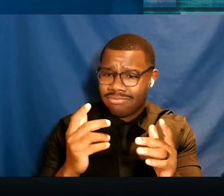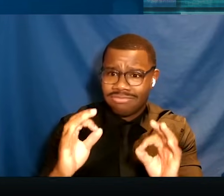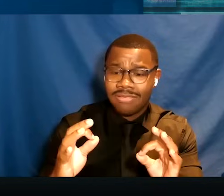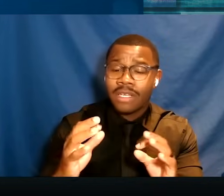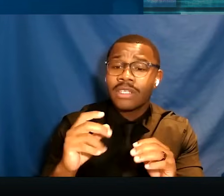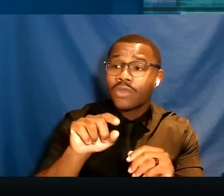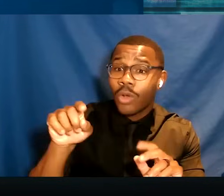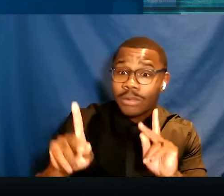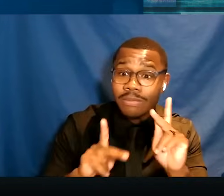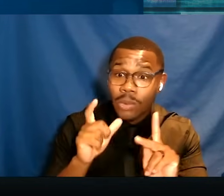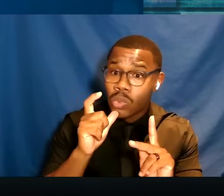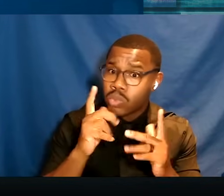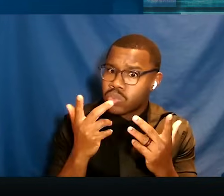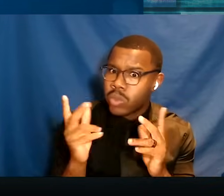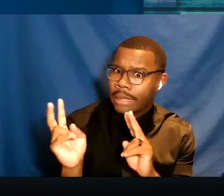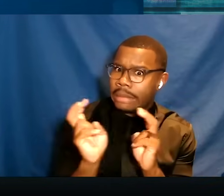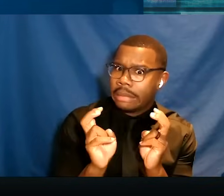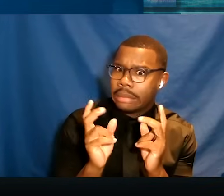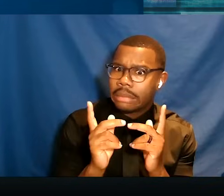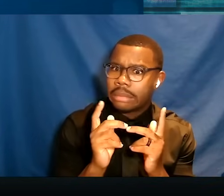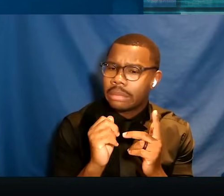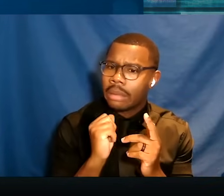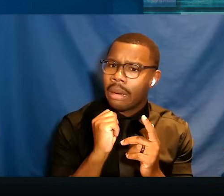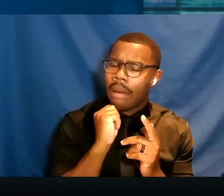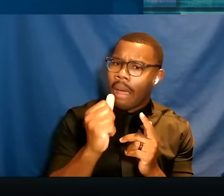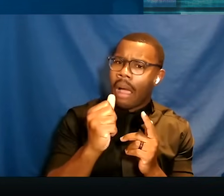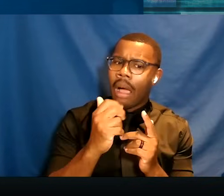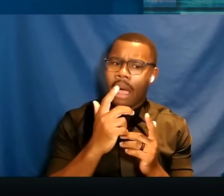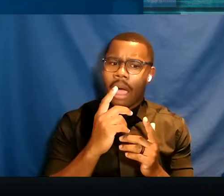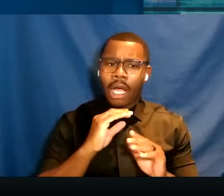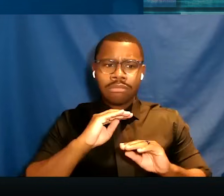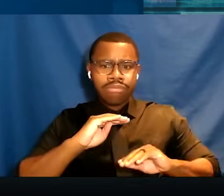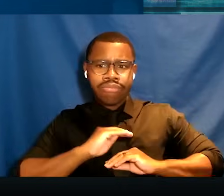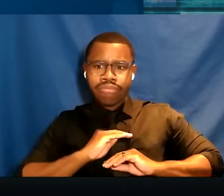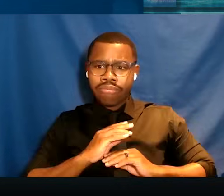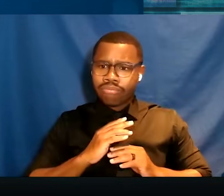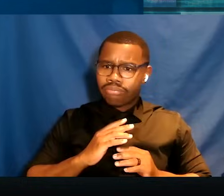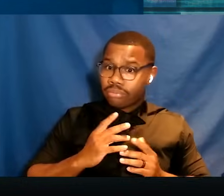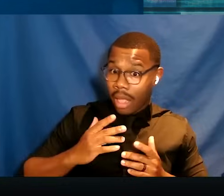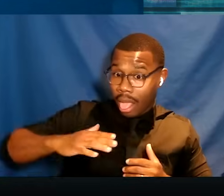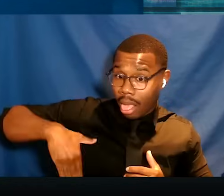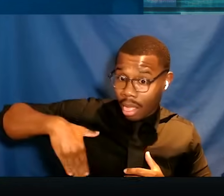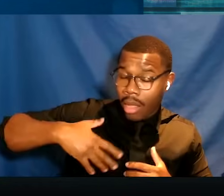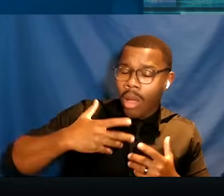that they feel were not adequately addressed in this cycle should redirect that energy